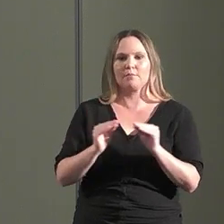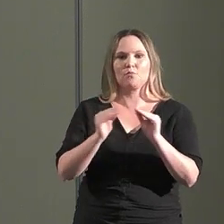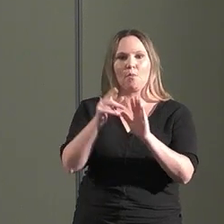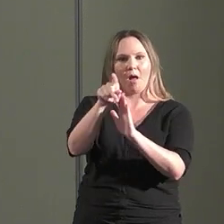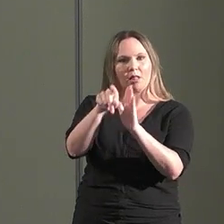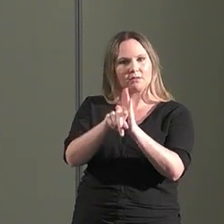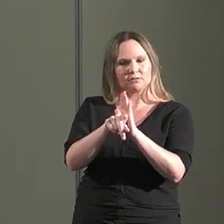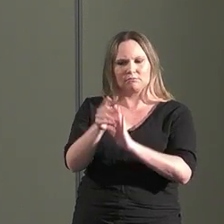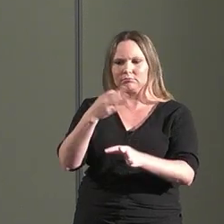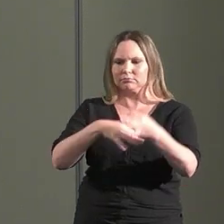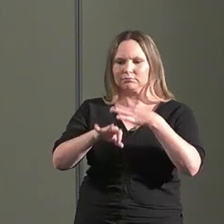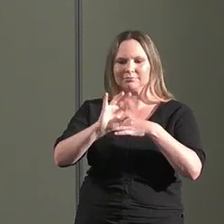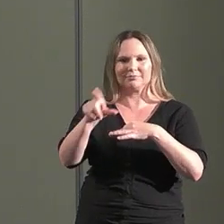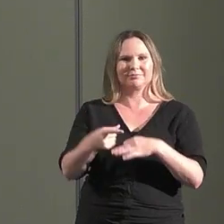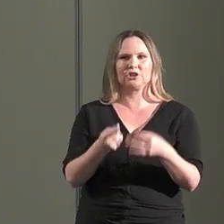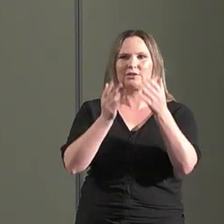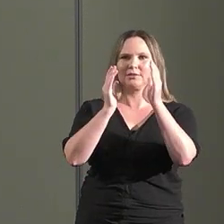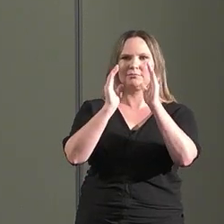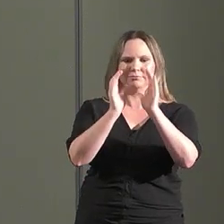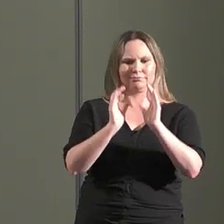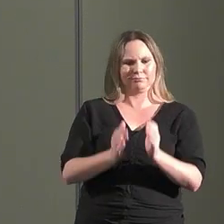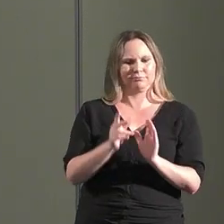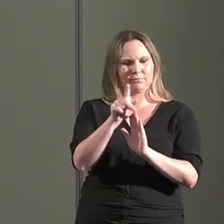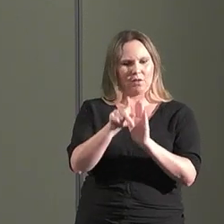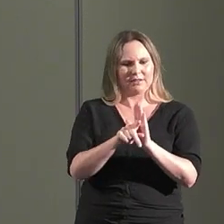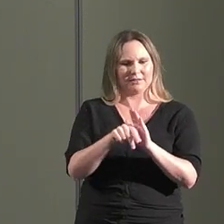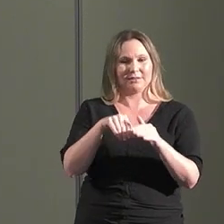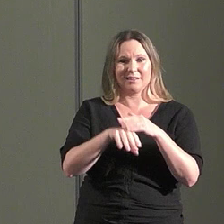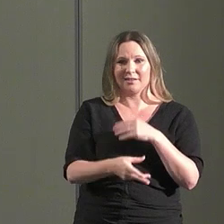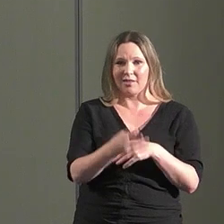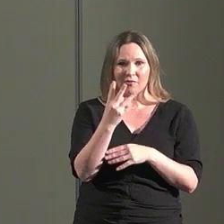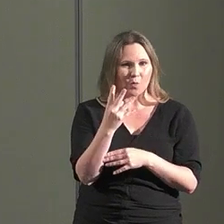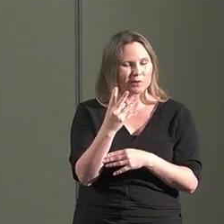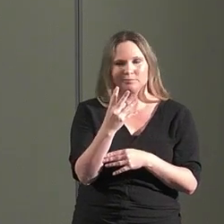rather than categorizing them into four.